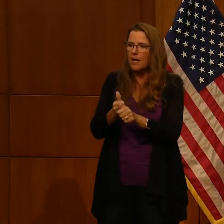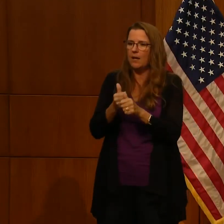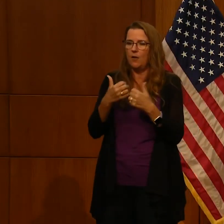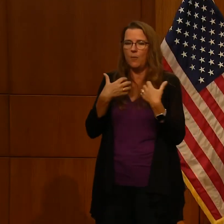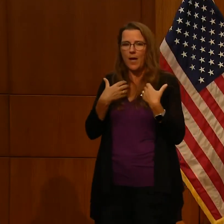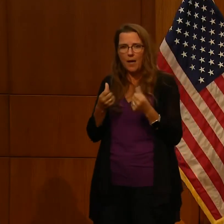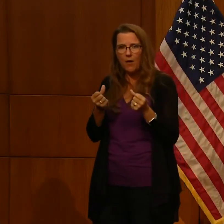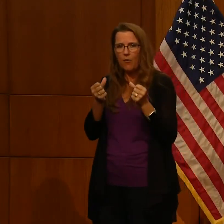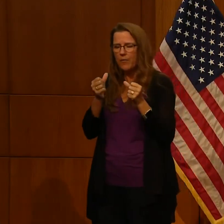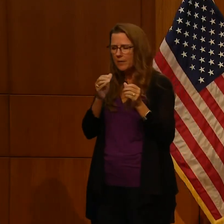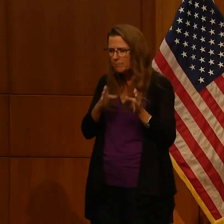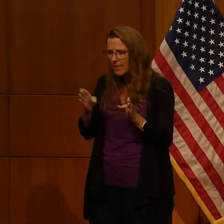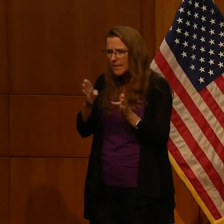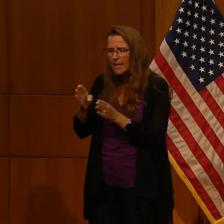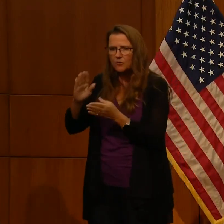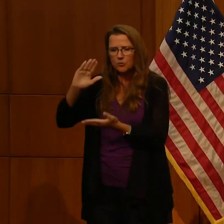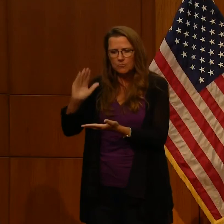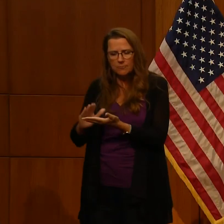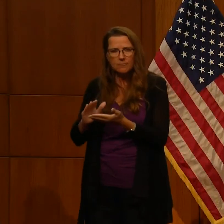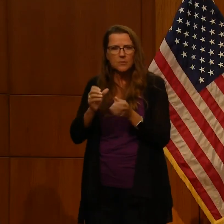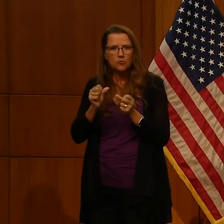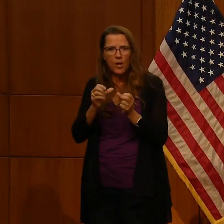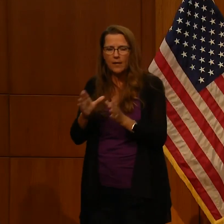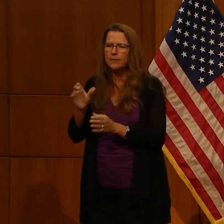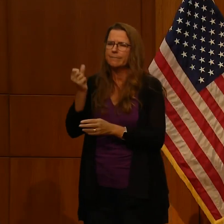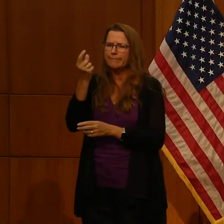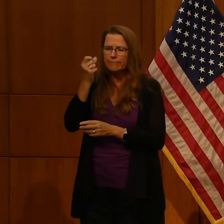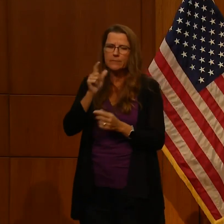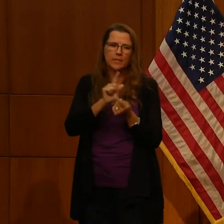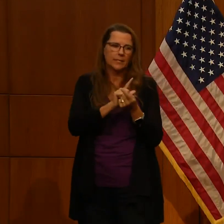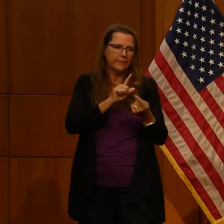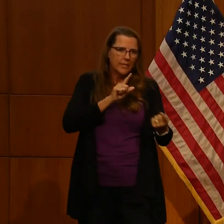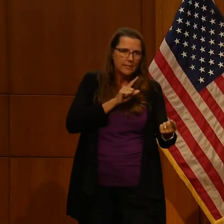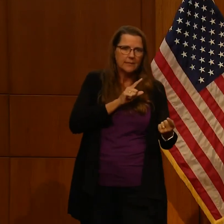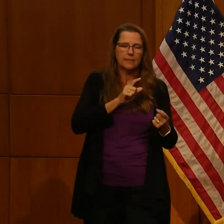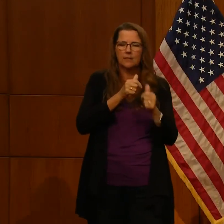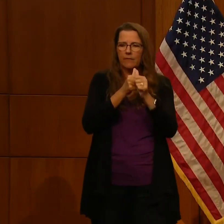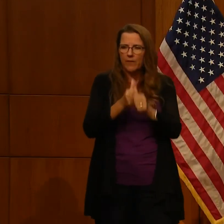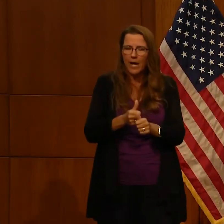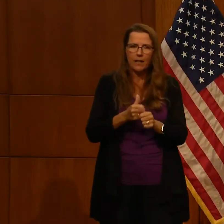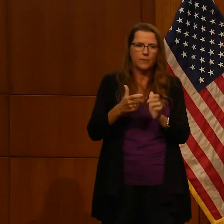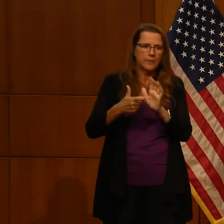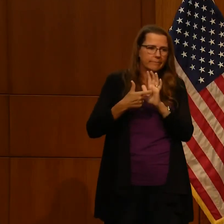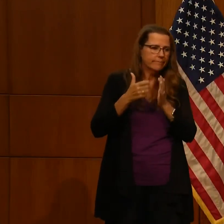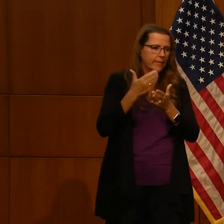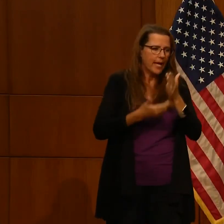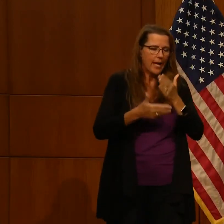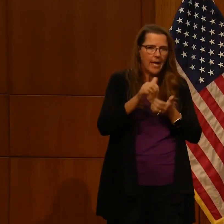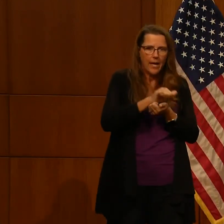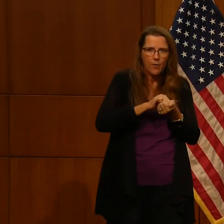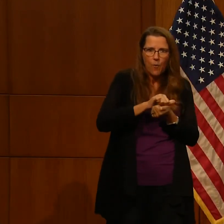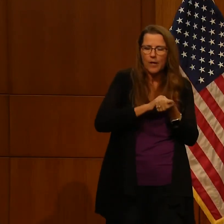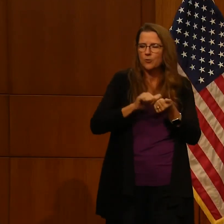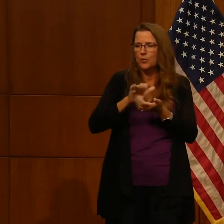DOING EVERYTHING THAT WE CAN TO FOLLOW. OUR HEALTH MITIGATION STRATEGIES. CERTAINLY WE ARE